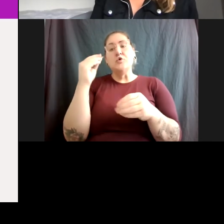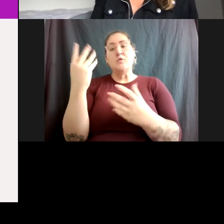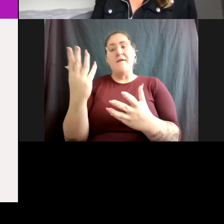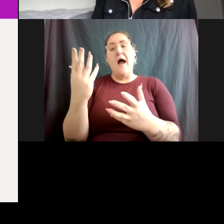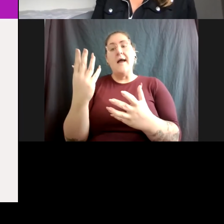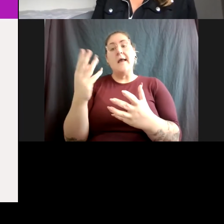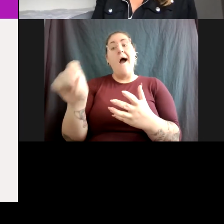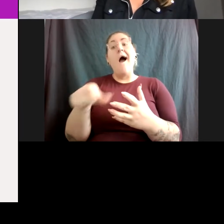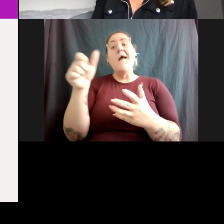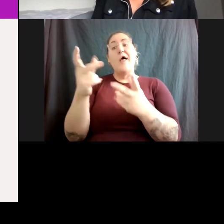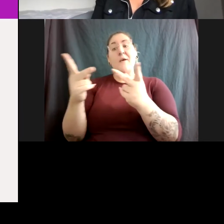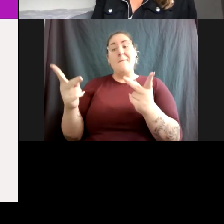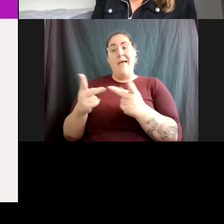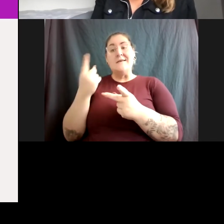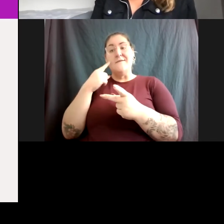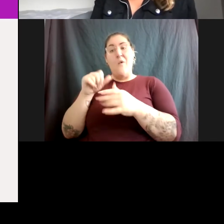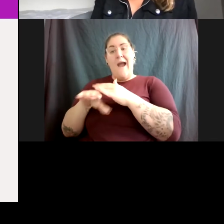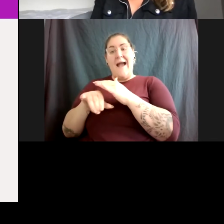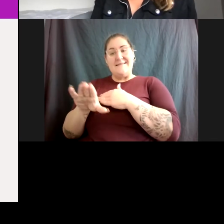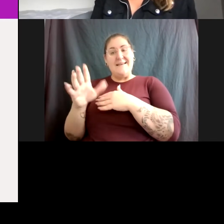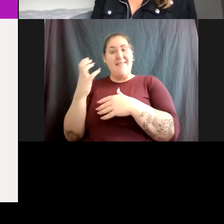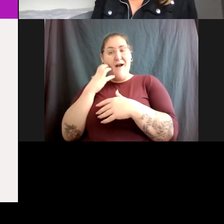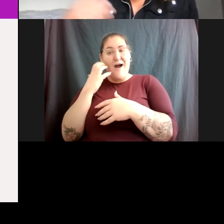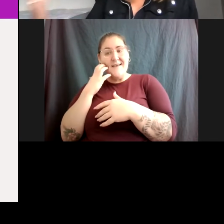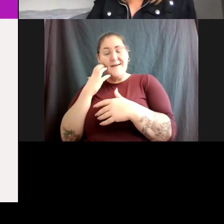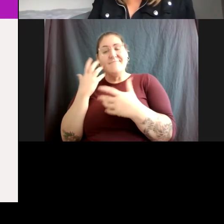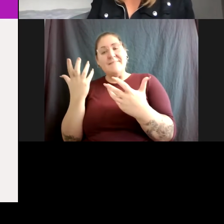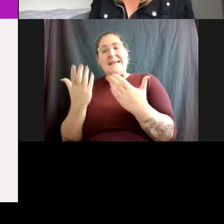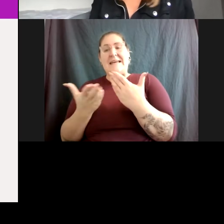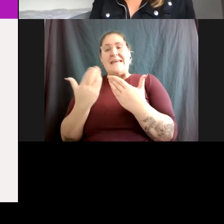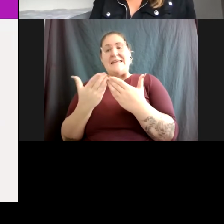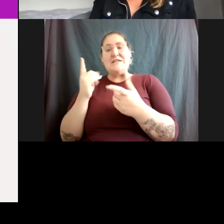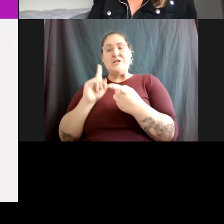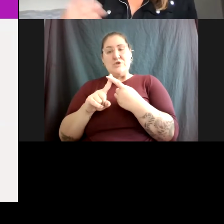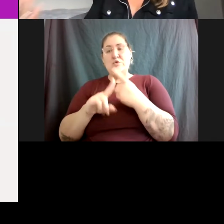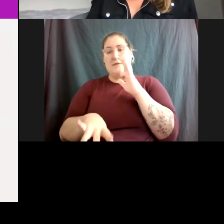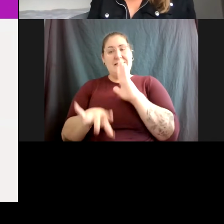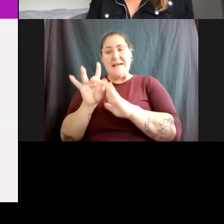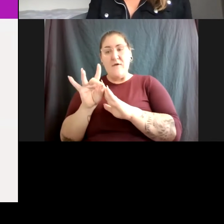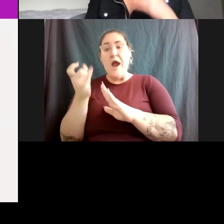within the page in a way that is easy to discover, burying it somewhere else or on a different page